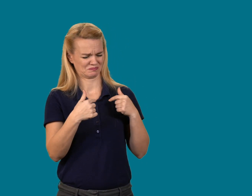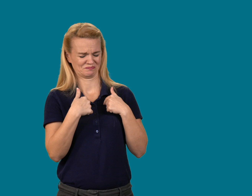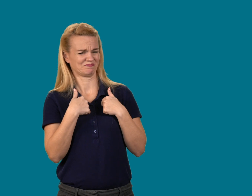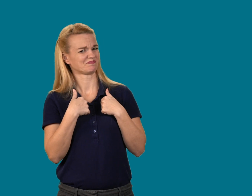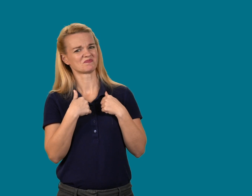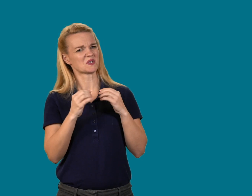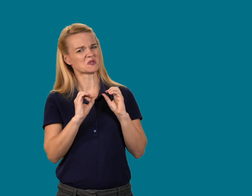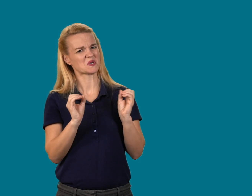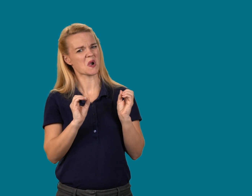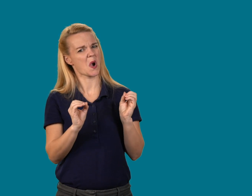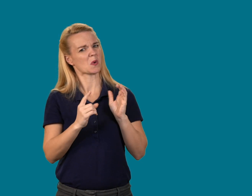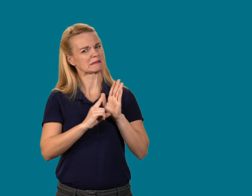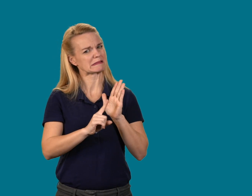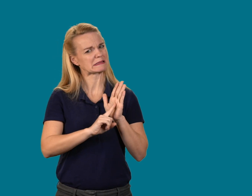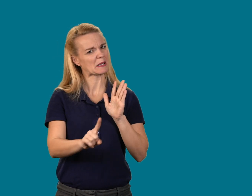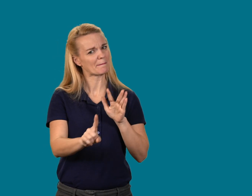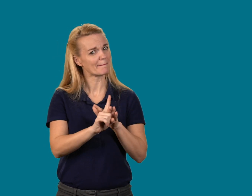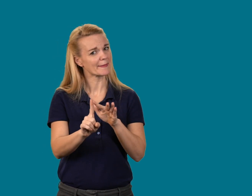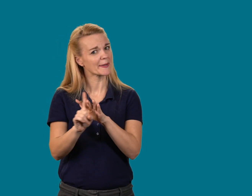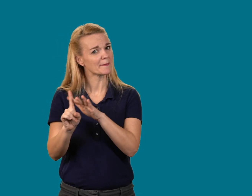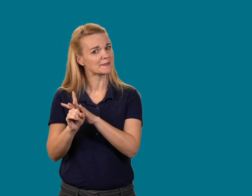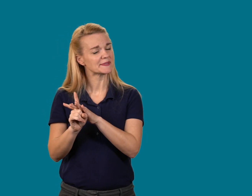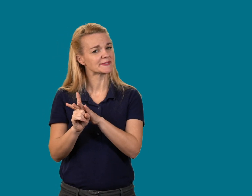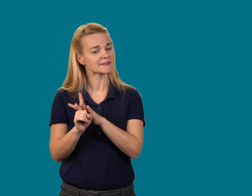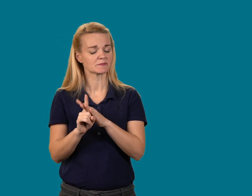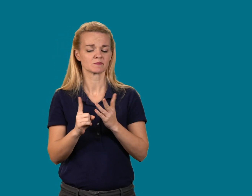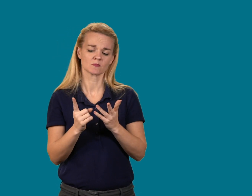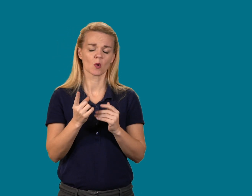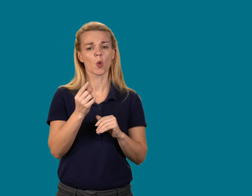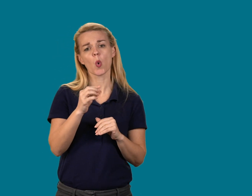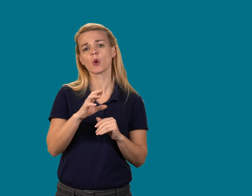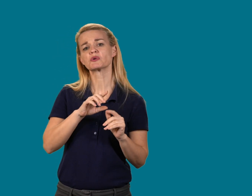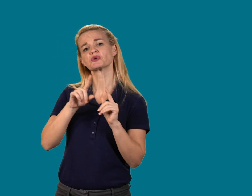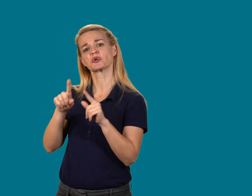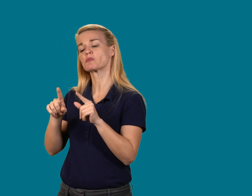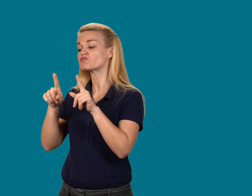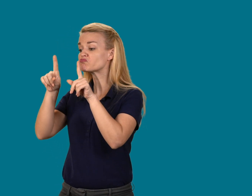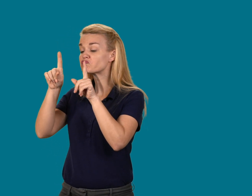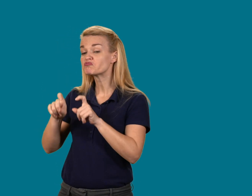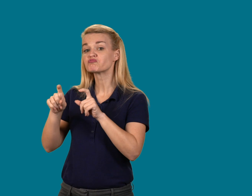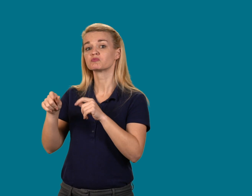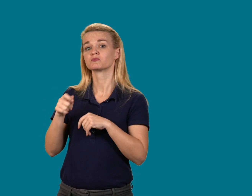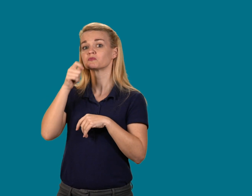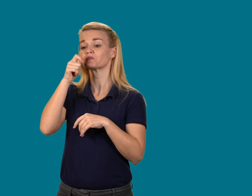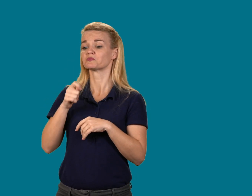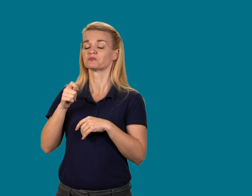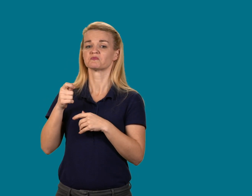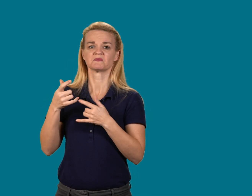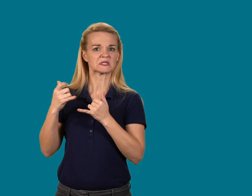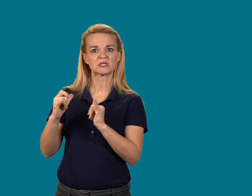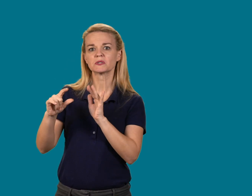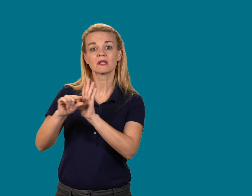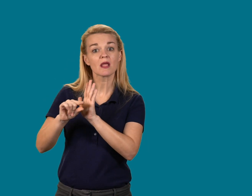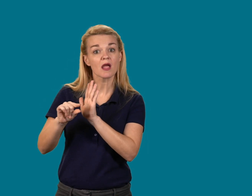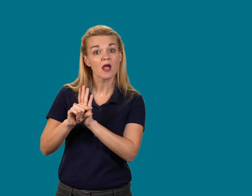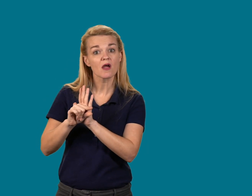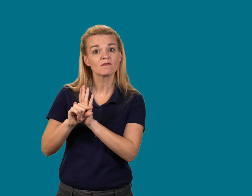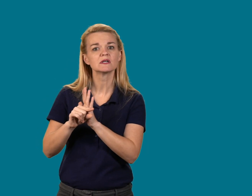but you do not have symptoms and/or have not tested positive,